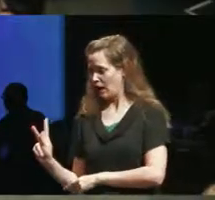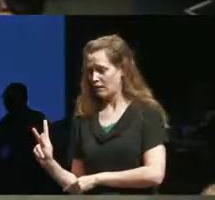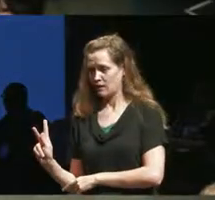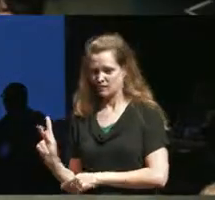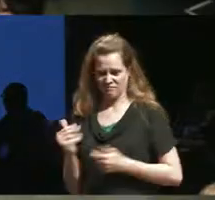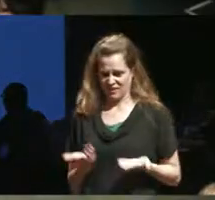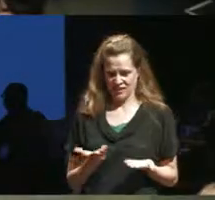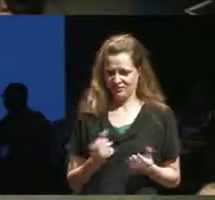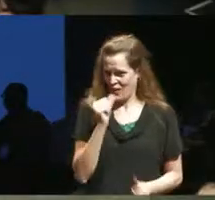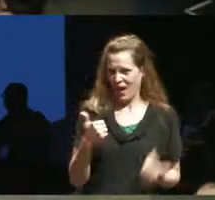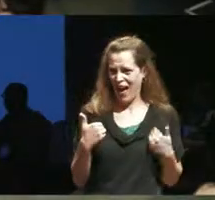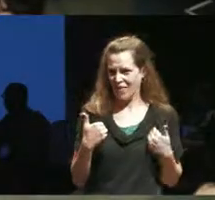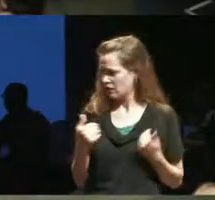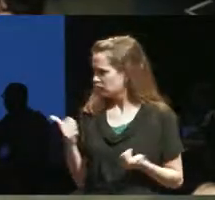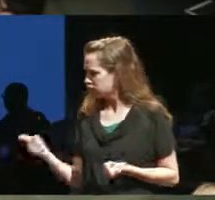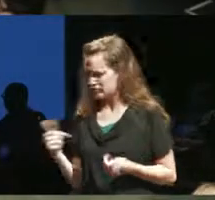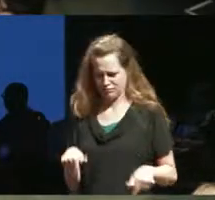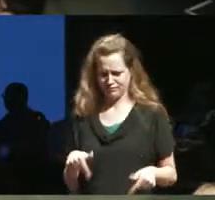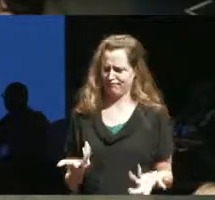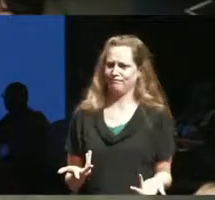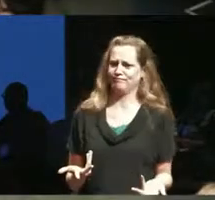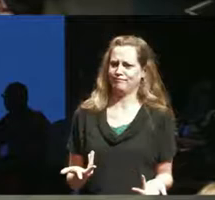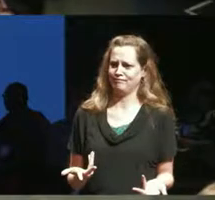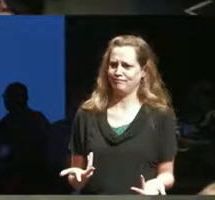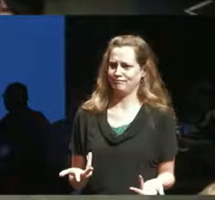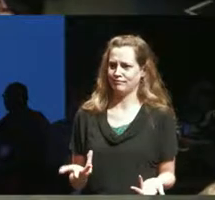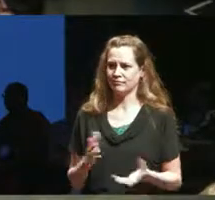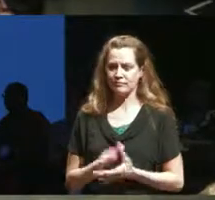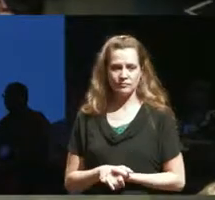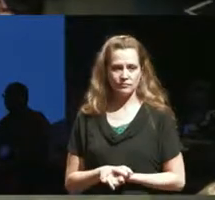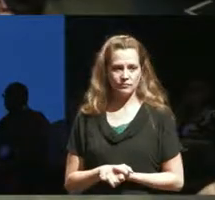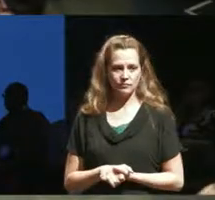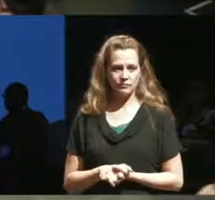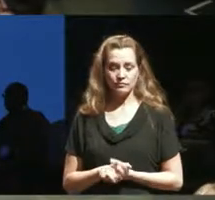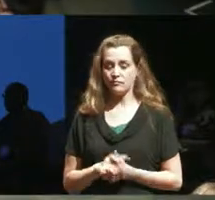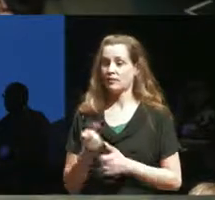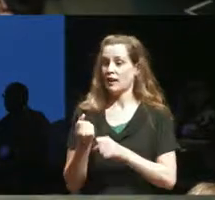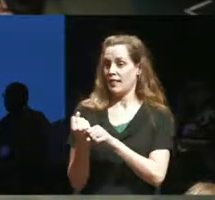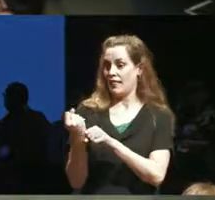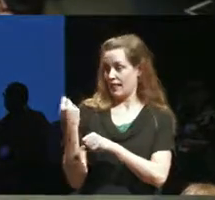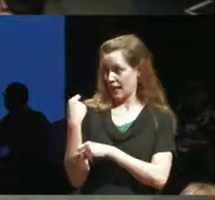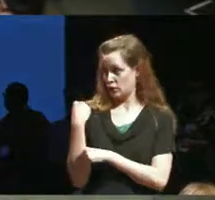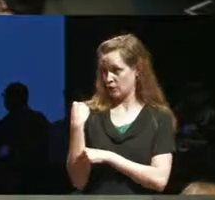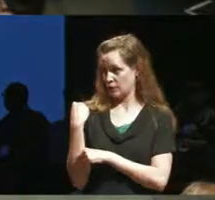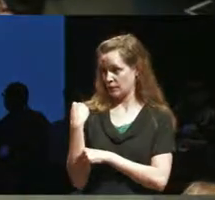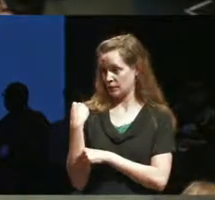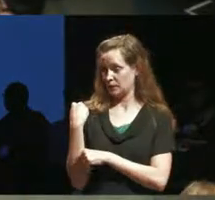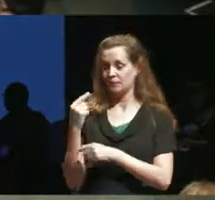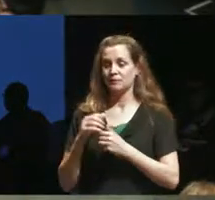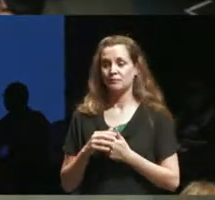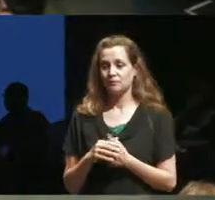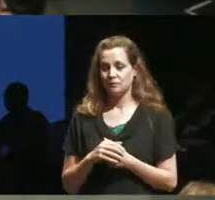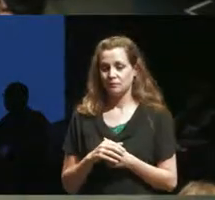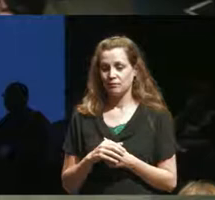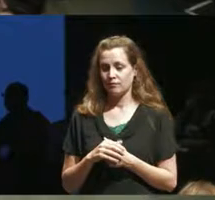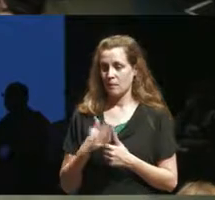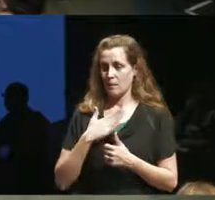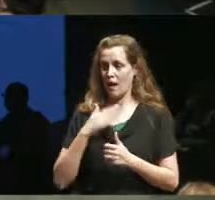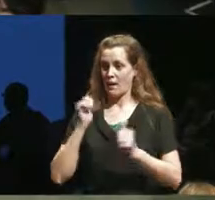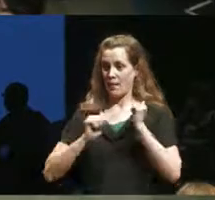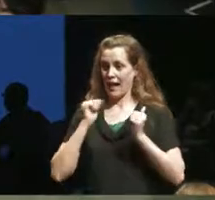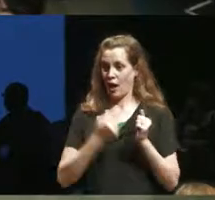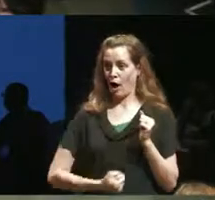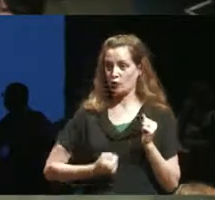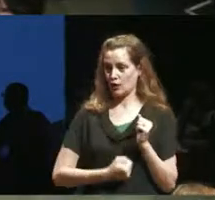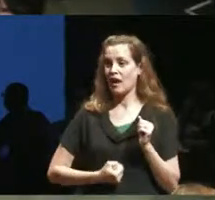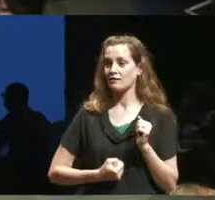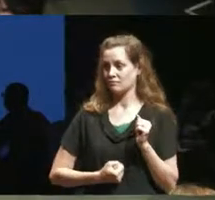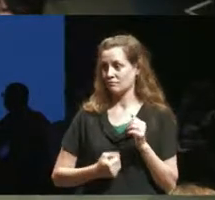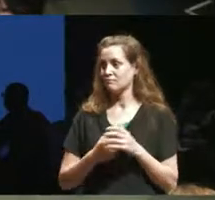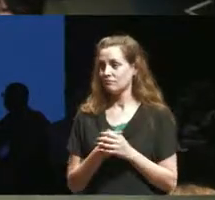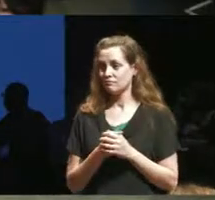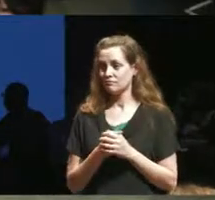that here in Canada last year my player ultrasound debuted on the main stage of